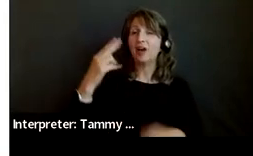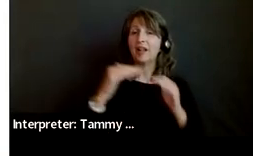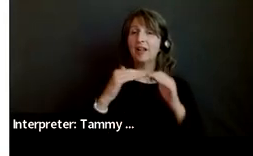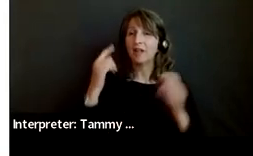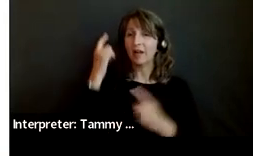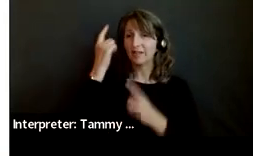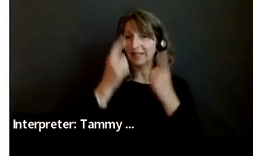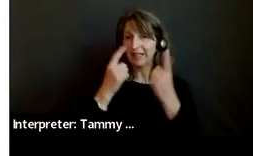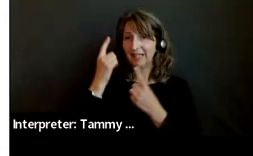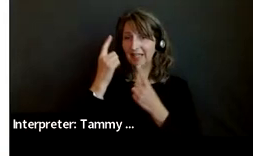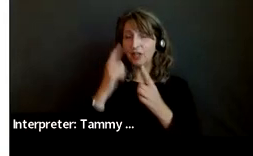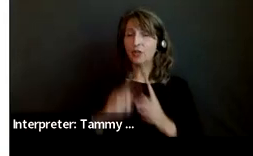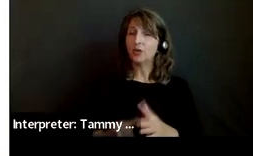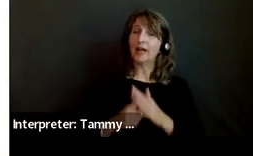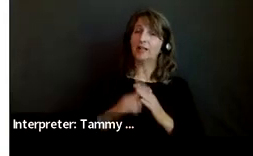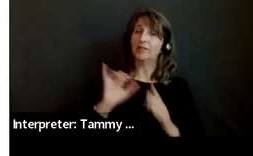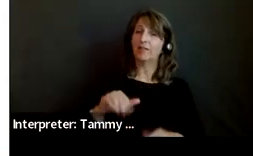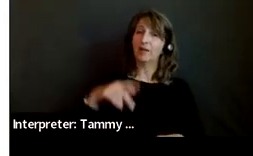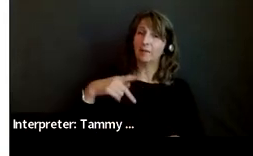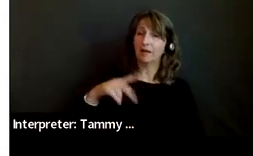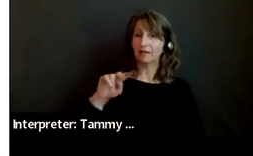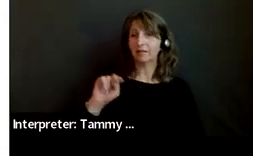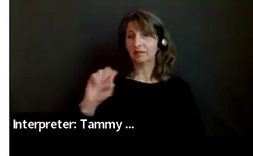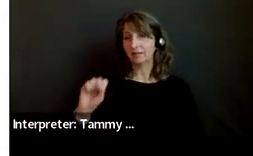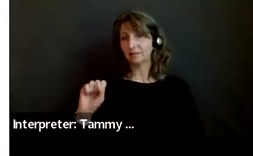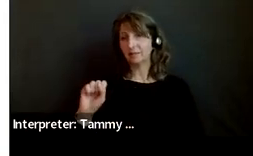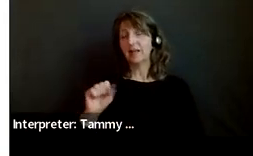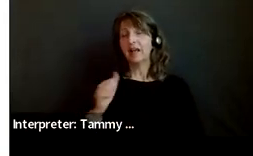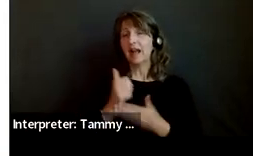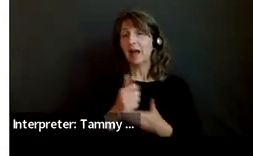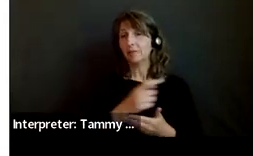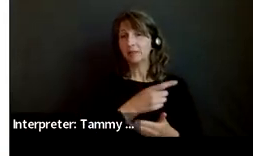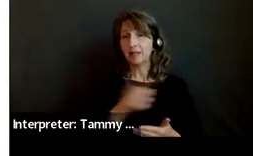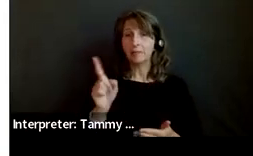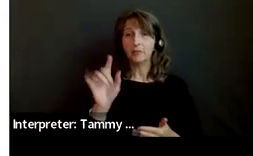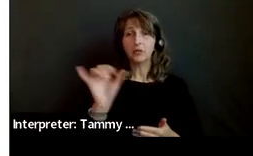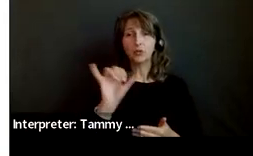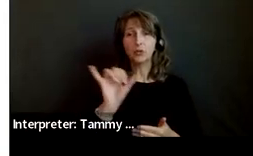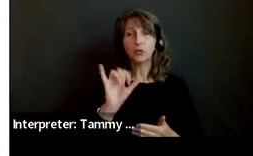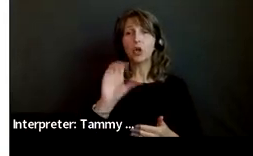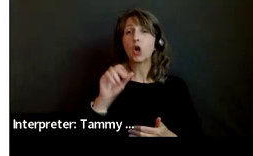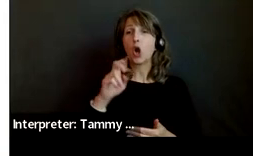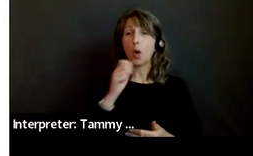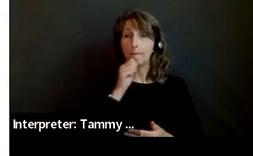It also helps someone to identify how they can cope through the emotions we are healing, we are feeling.